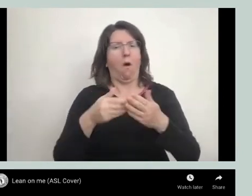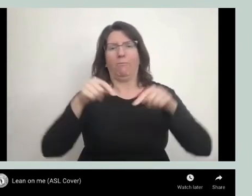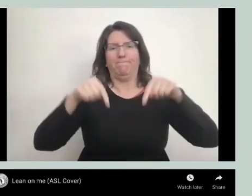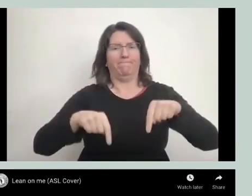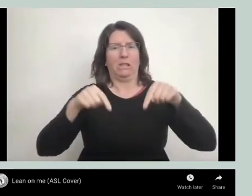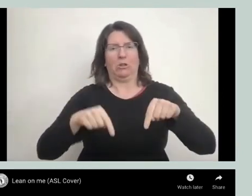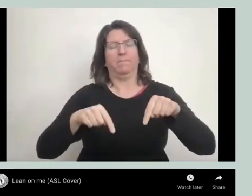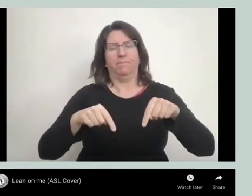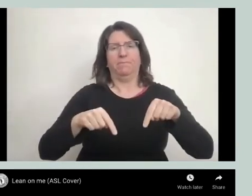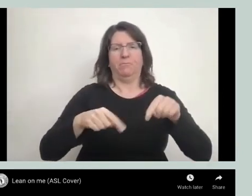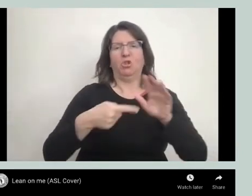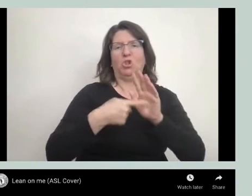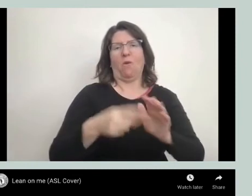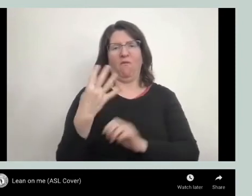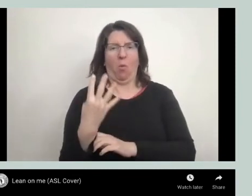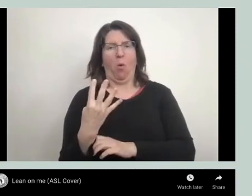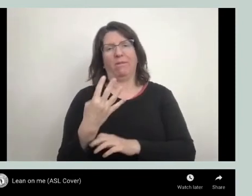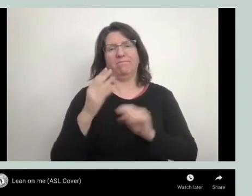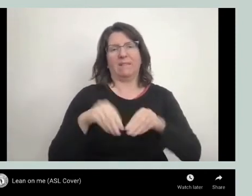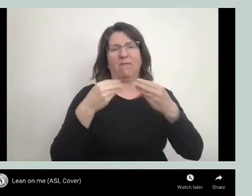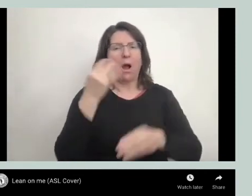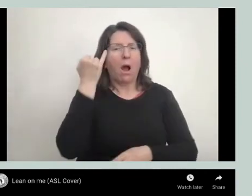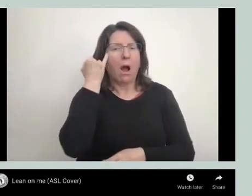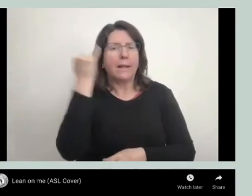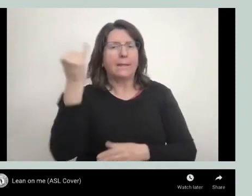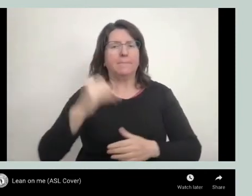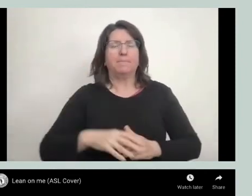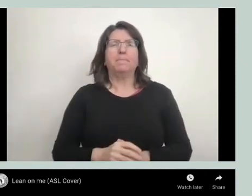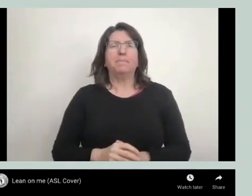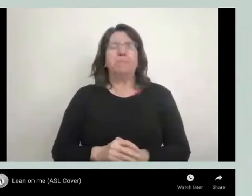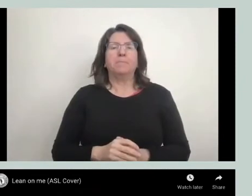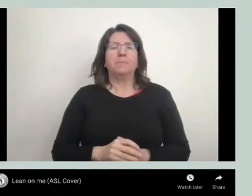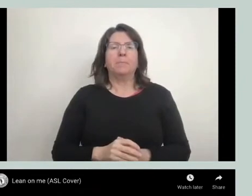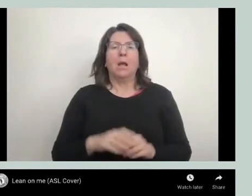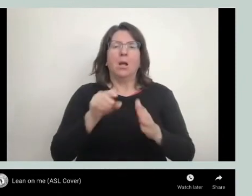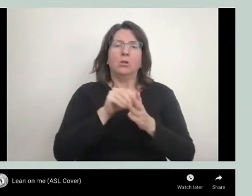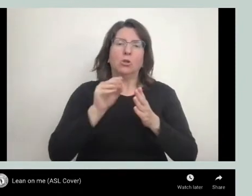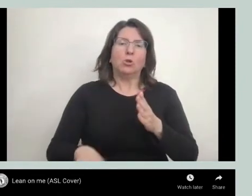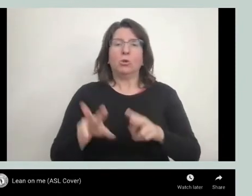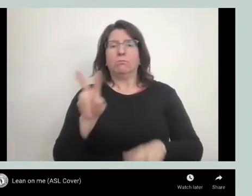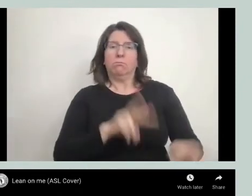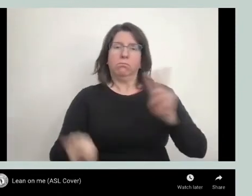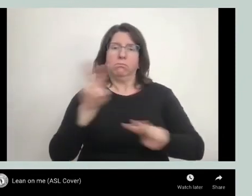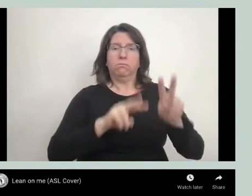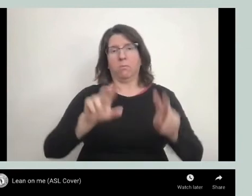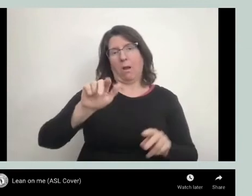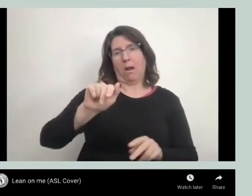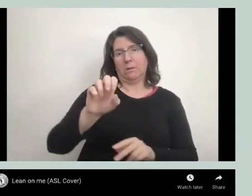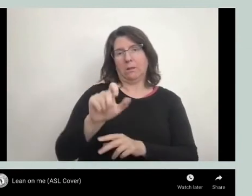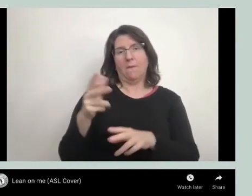I showed you four so you could get the idea.